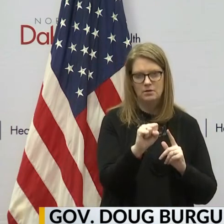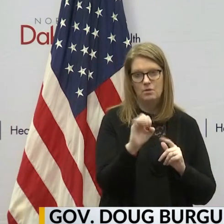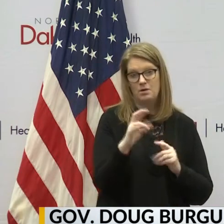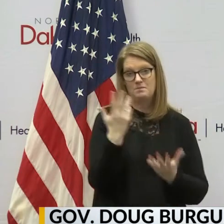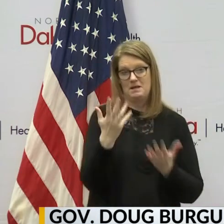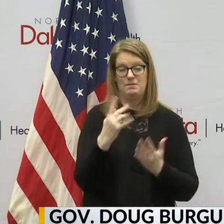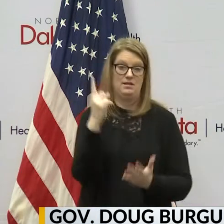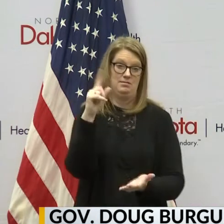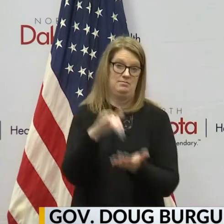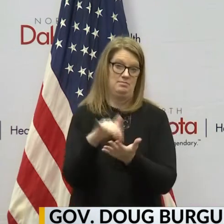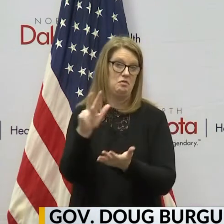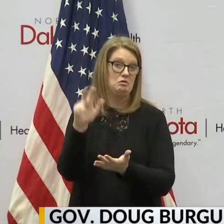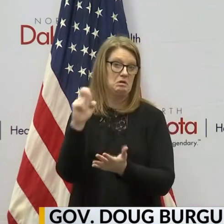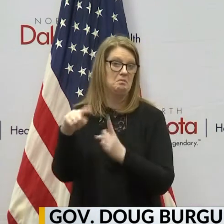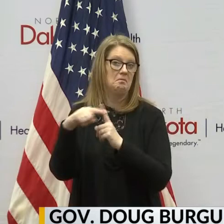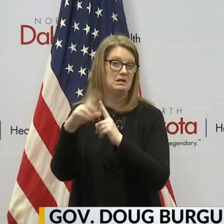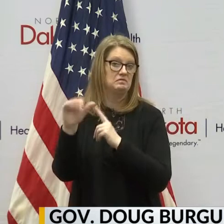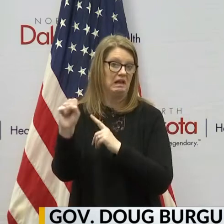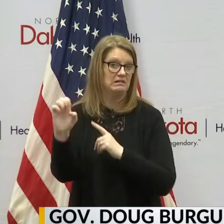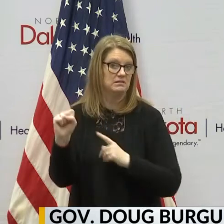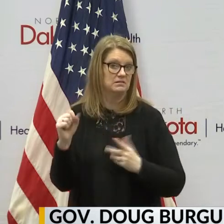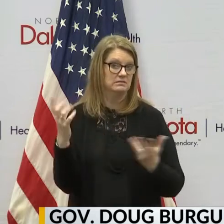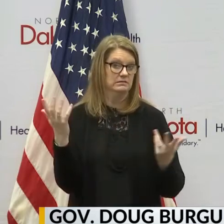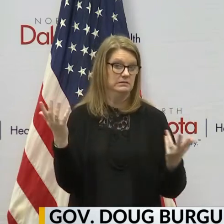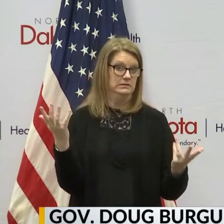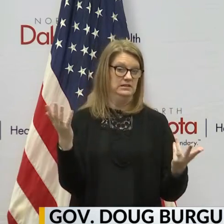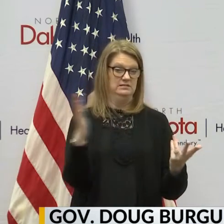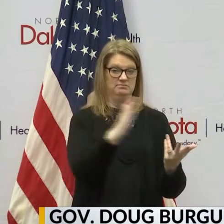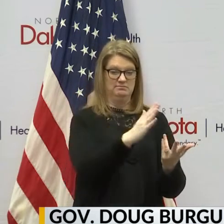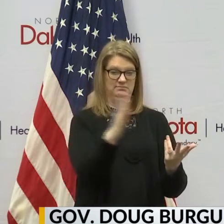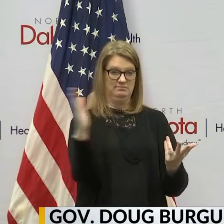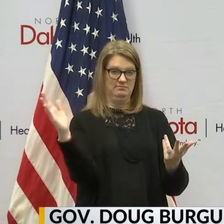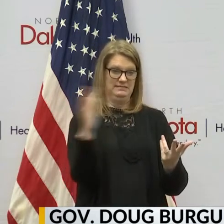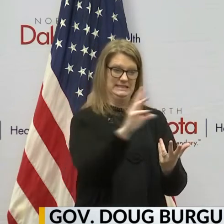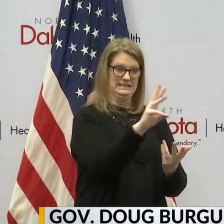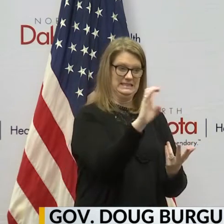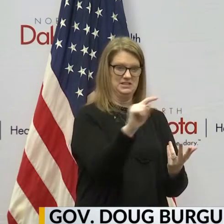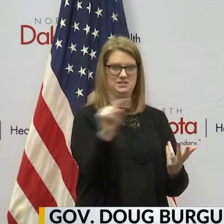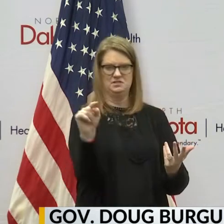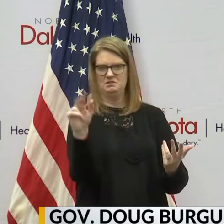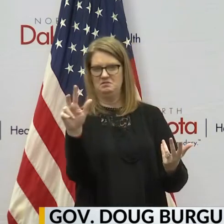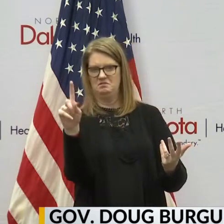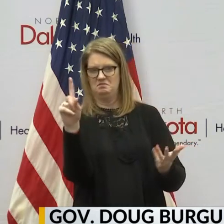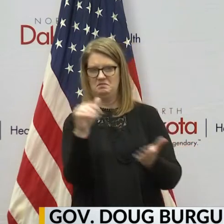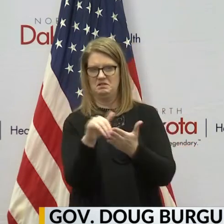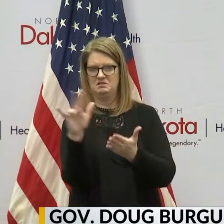INCREASE SO WE ARE DOING SOME PLANNING WHERE WE MIGHT HAVE 600 POSITIVE CASES TESTED WERE